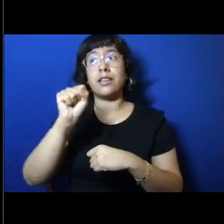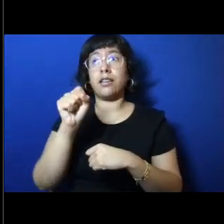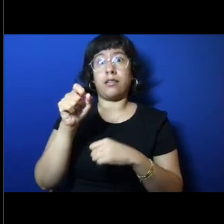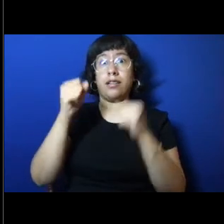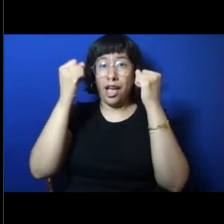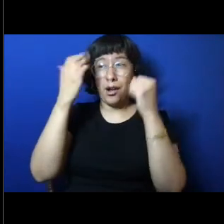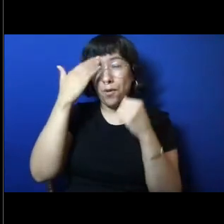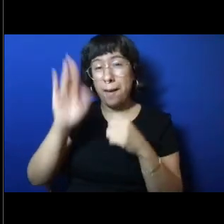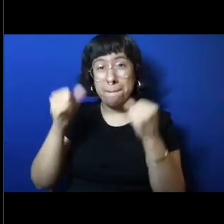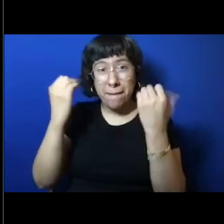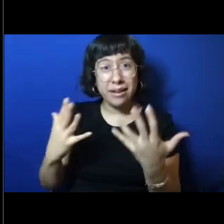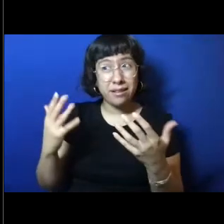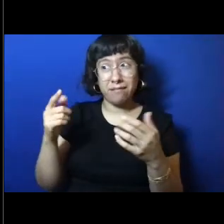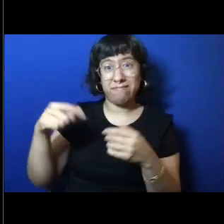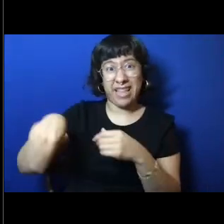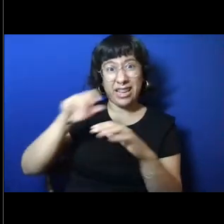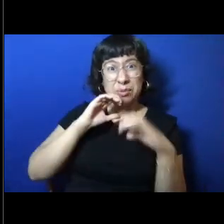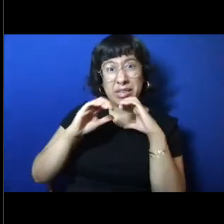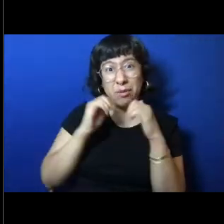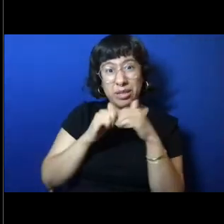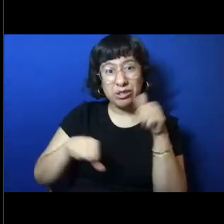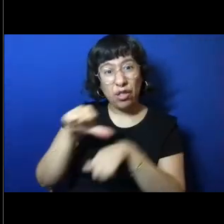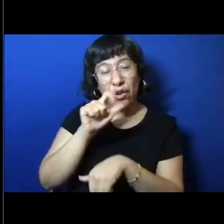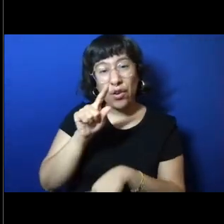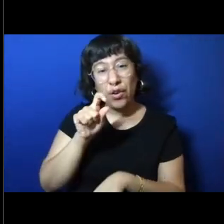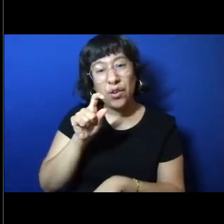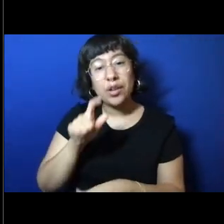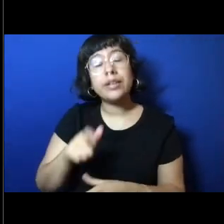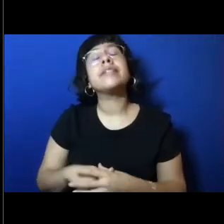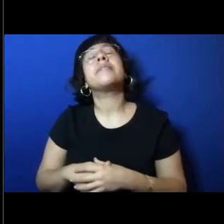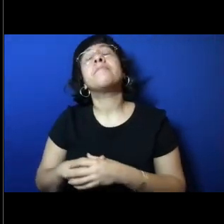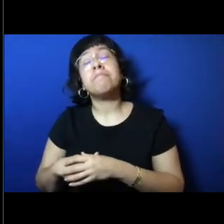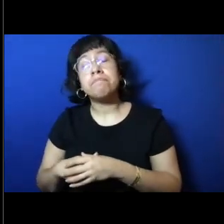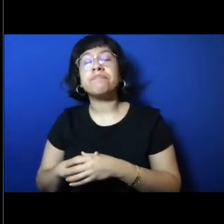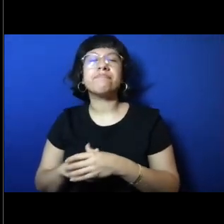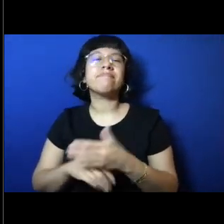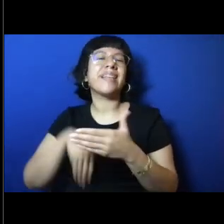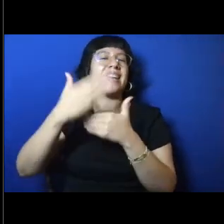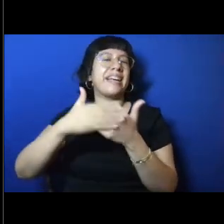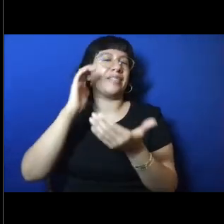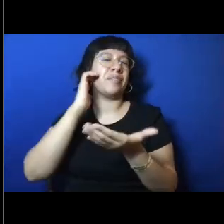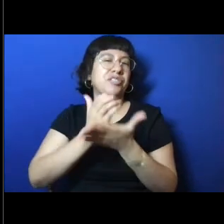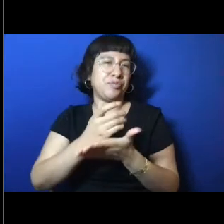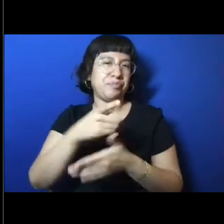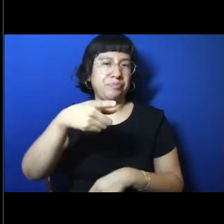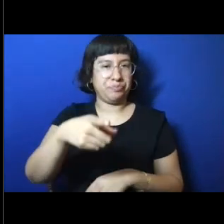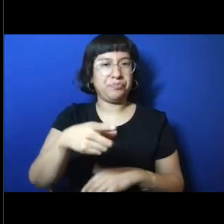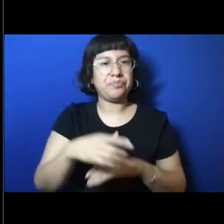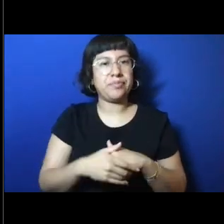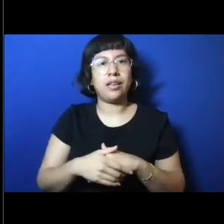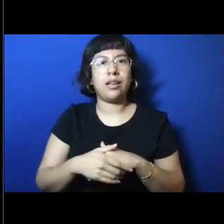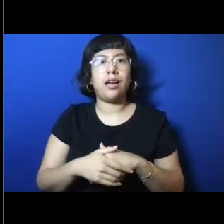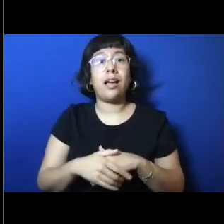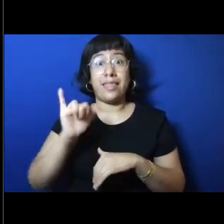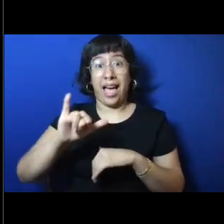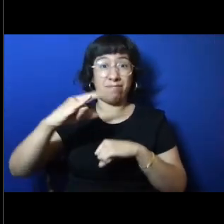to help with that. So we're talked a little bit about the future and I talked about these big monster satellites, right. They're the size of trucks.